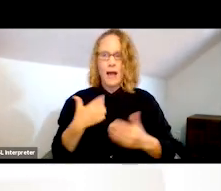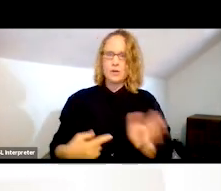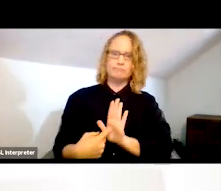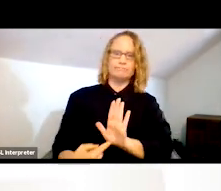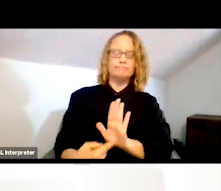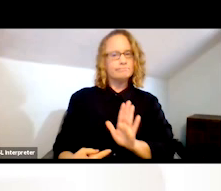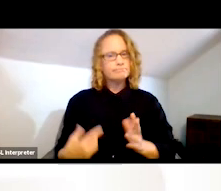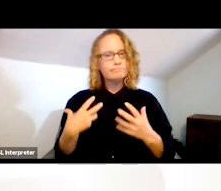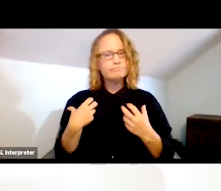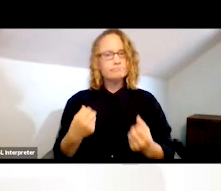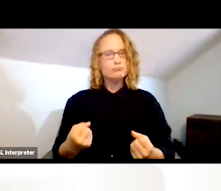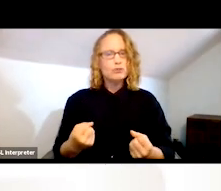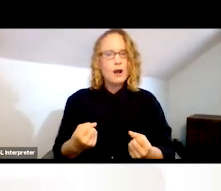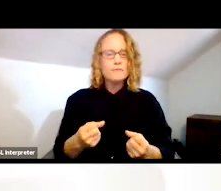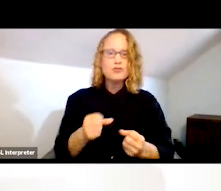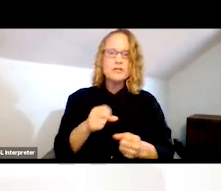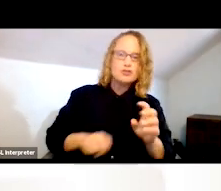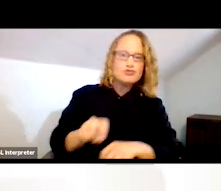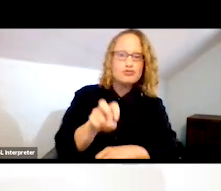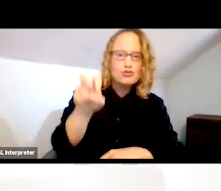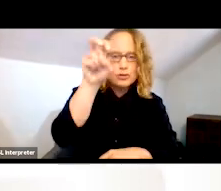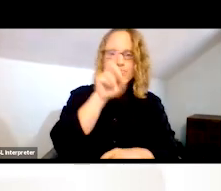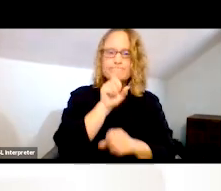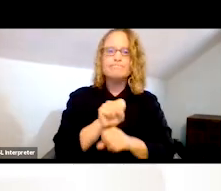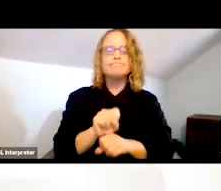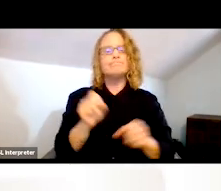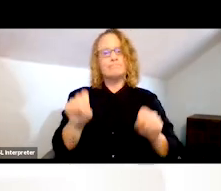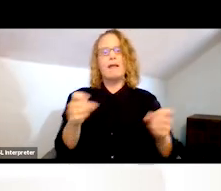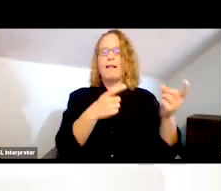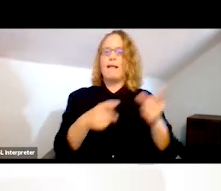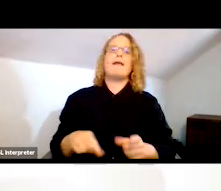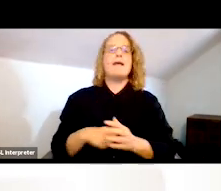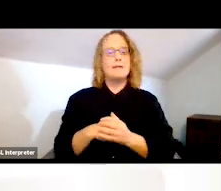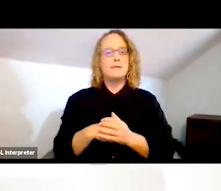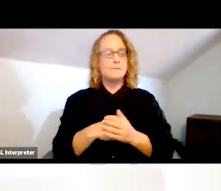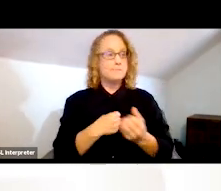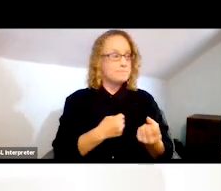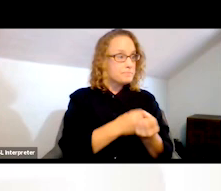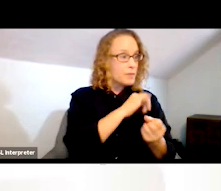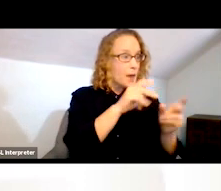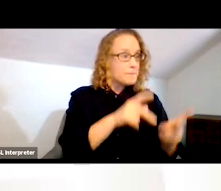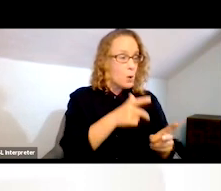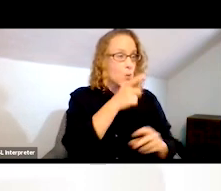on an individual's life is immeasurable? Sometimes we can't see that, we don't see the outcome for years,